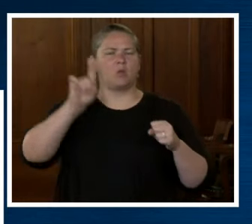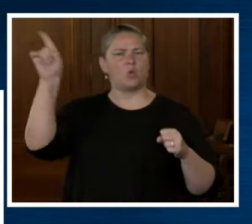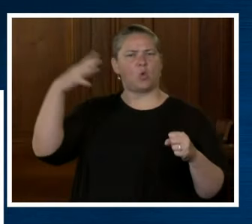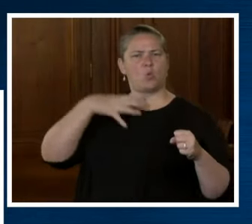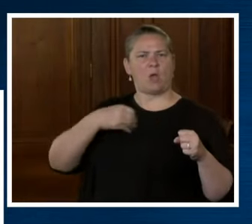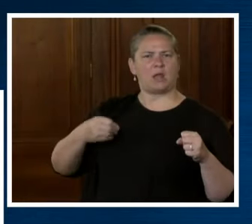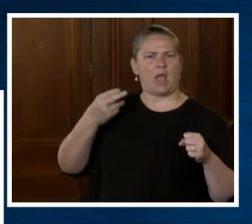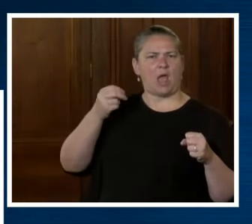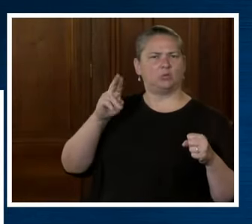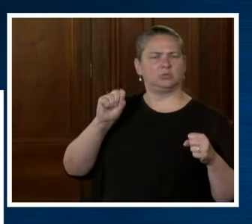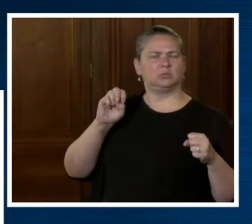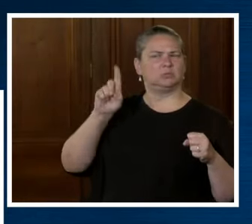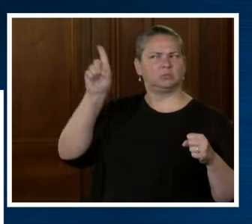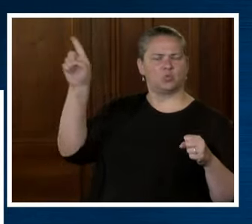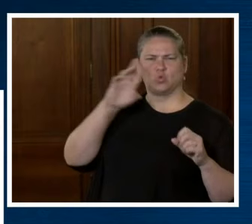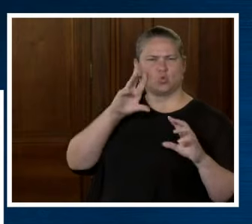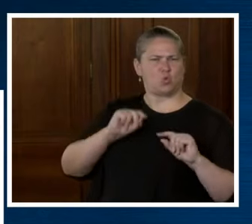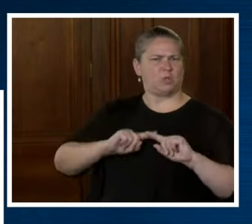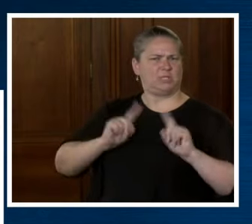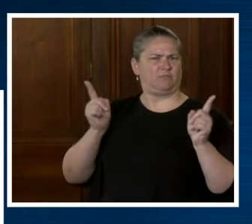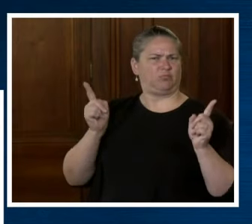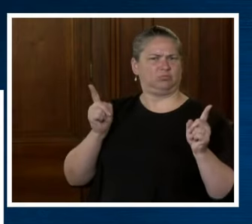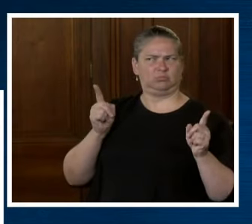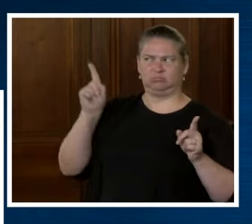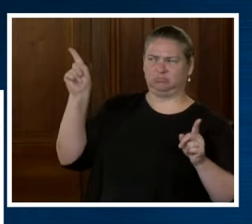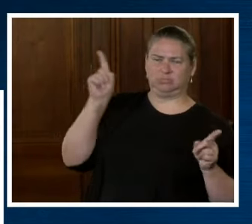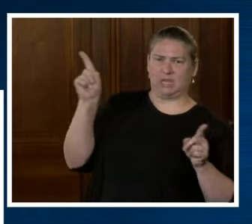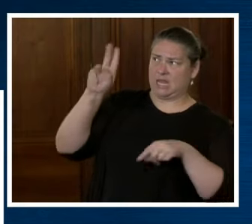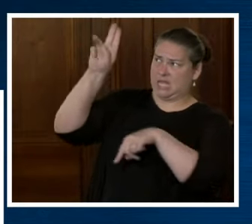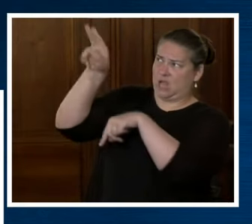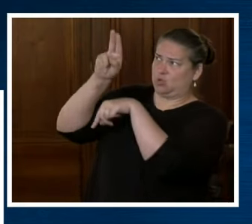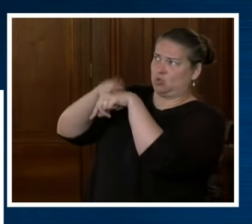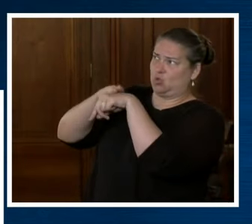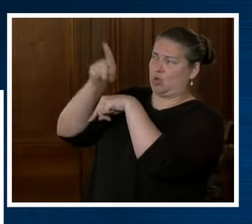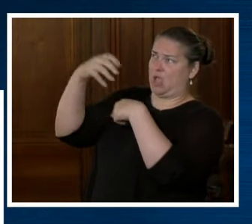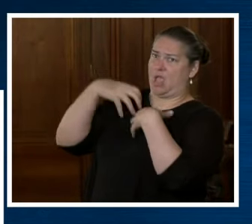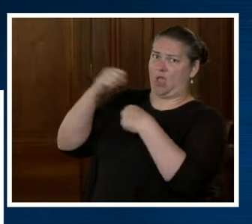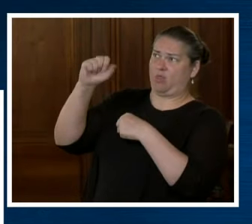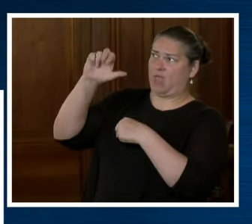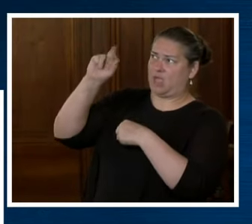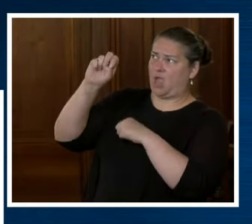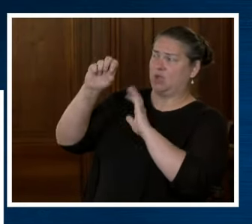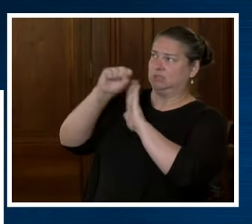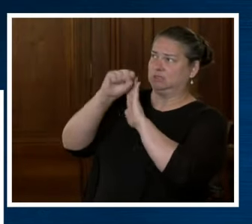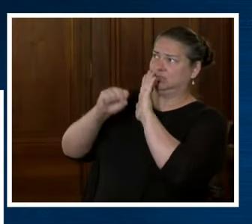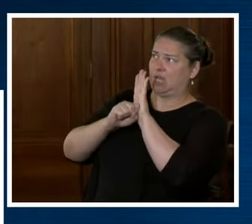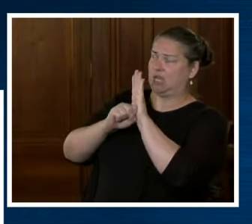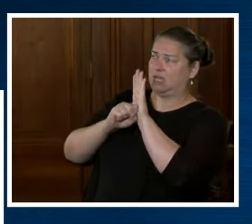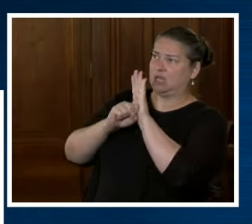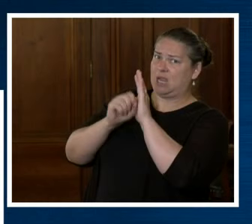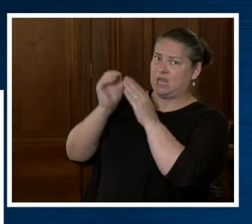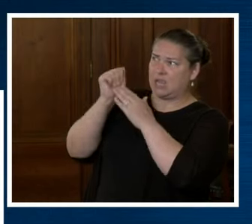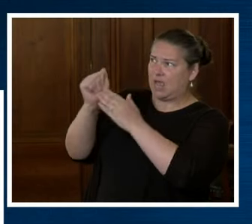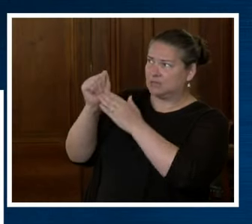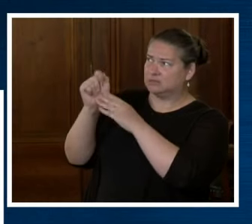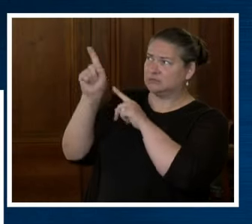COMING OUT LATE DECEMBER AND JANUARY OF THIS YEAR. WE'RE NOT QUITE SIX MONTHS